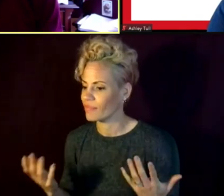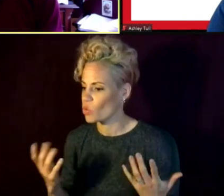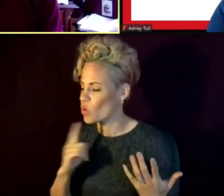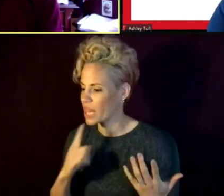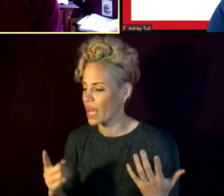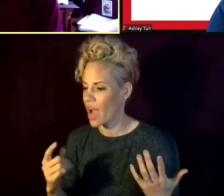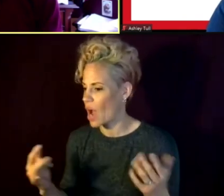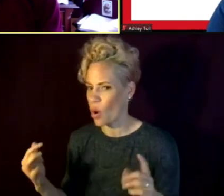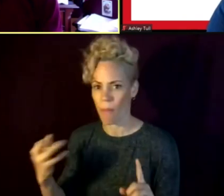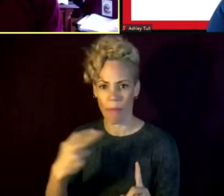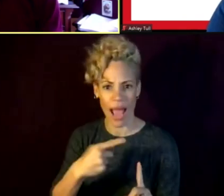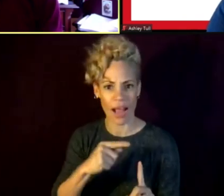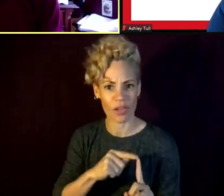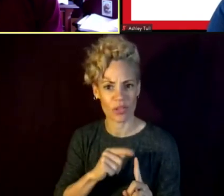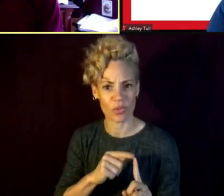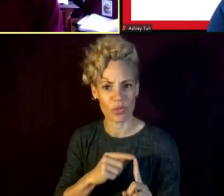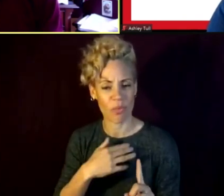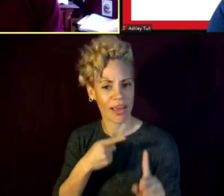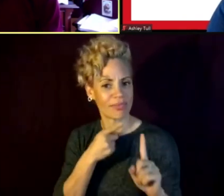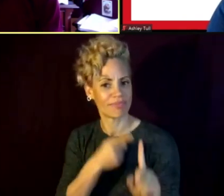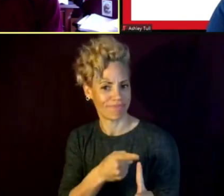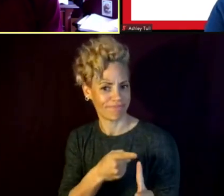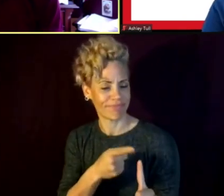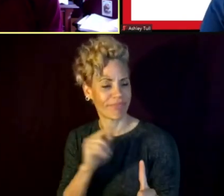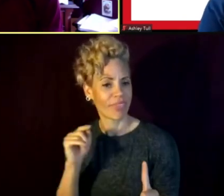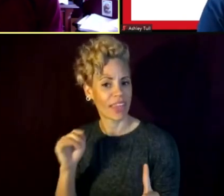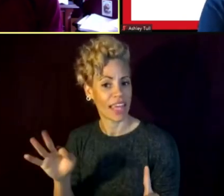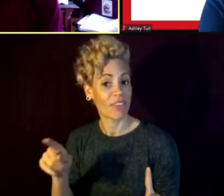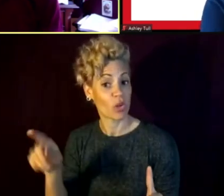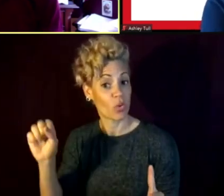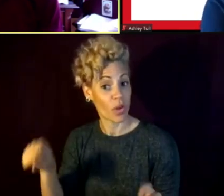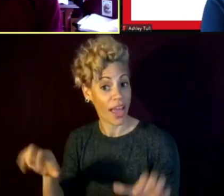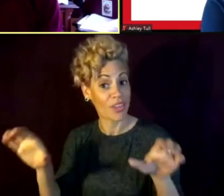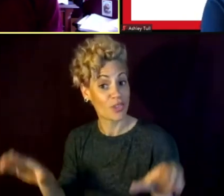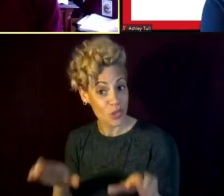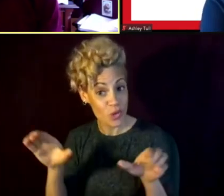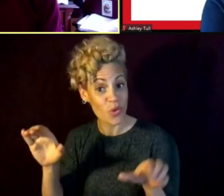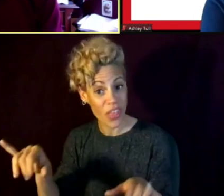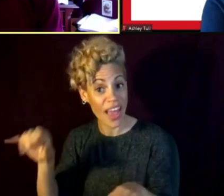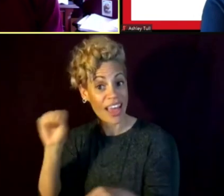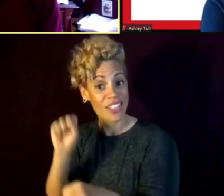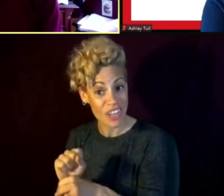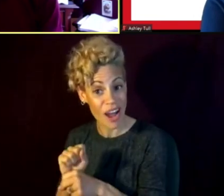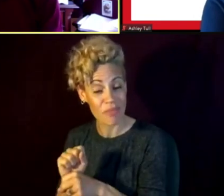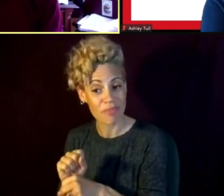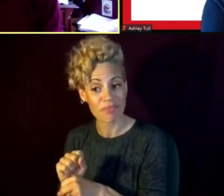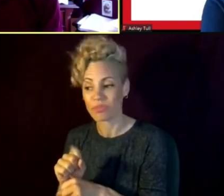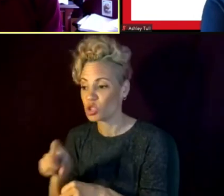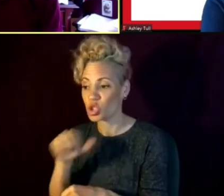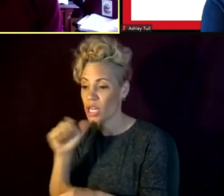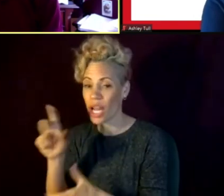And that is, if you can do the job, you should not be discriminated against